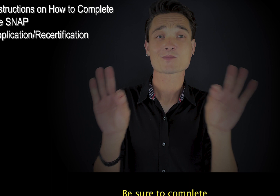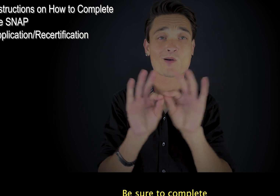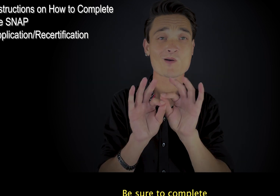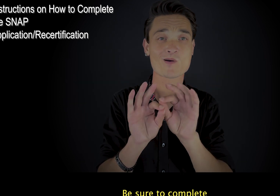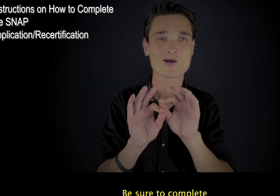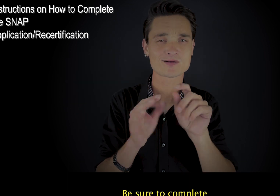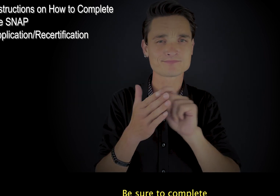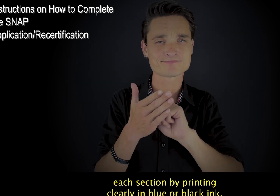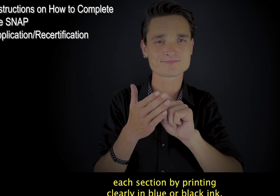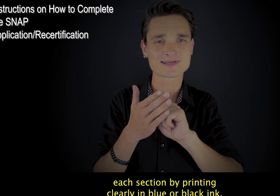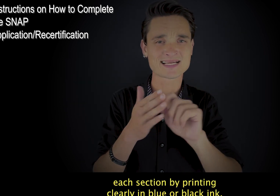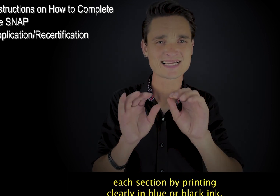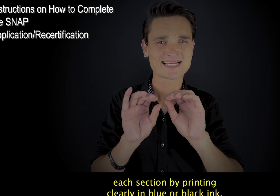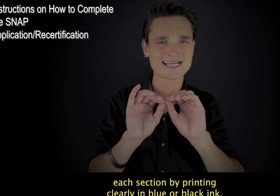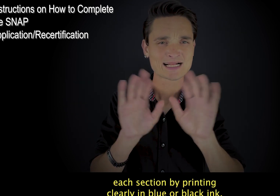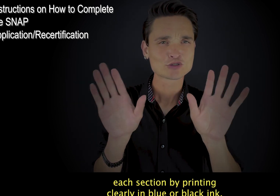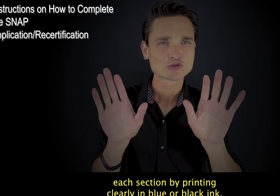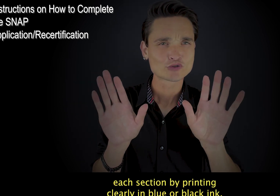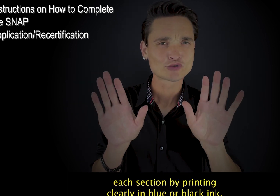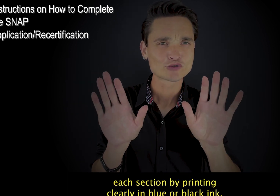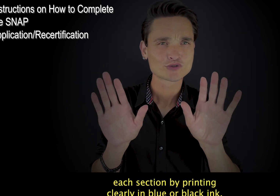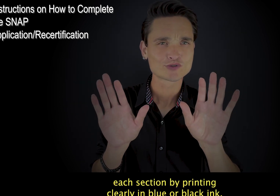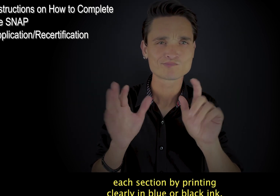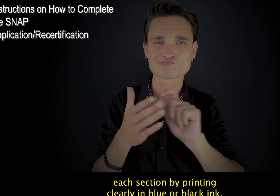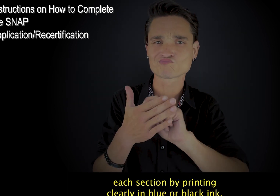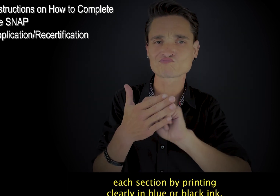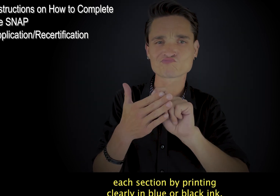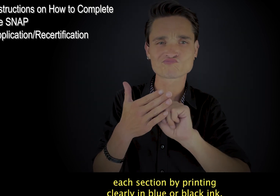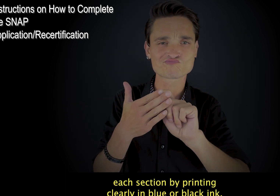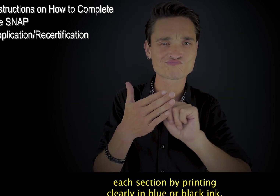Be sure to complete each section by printing clearly in blue or black ink.